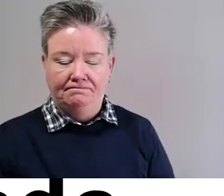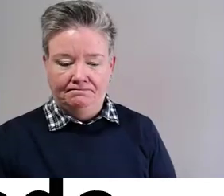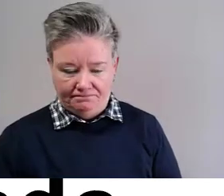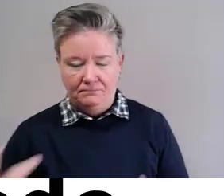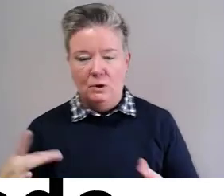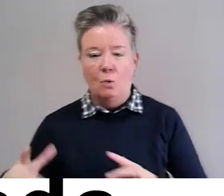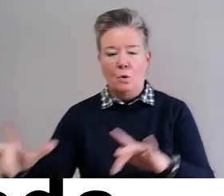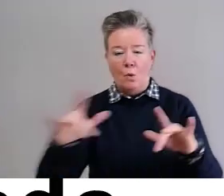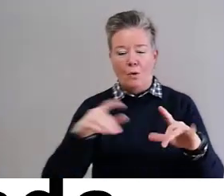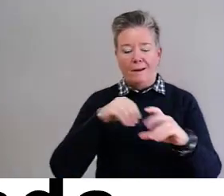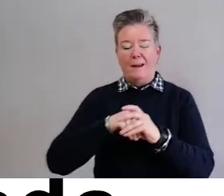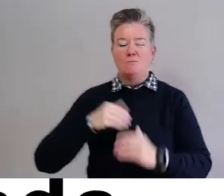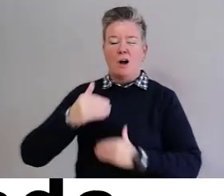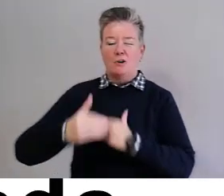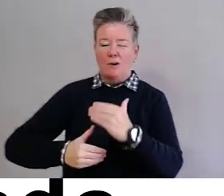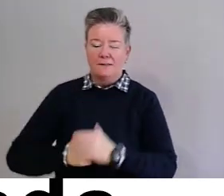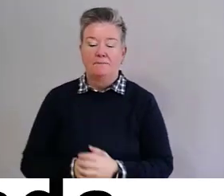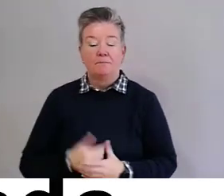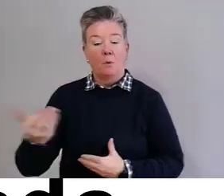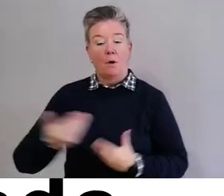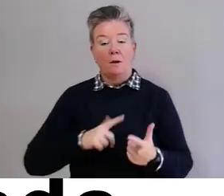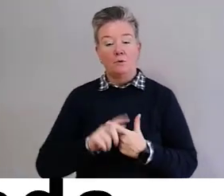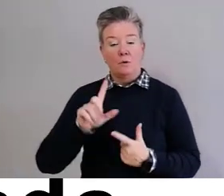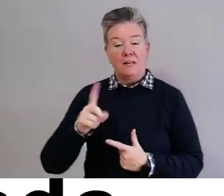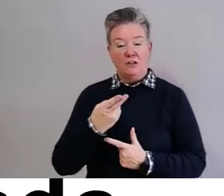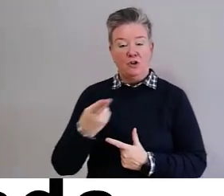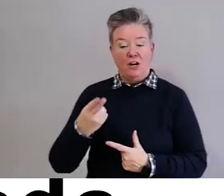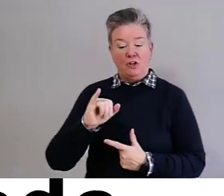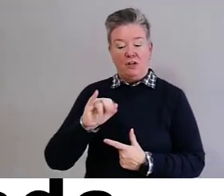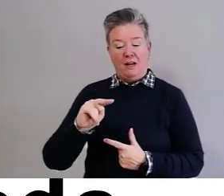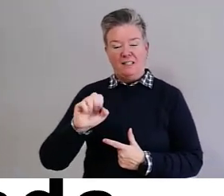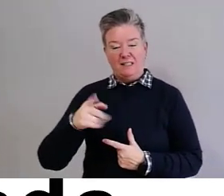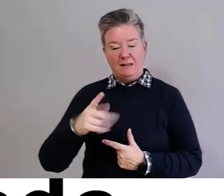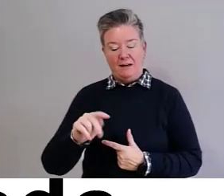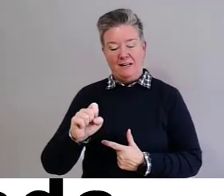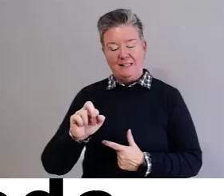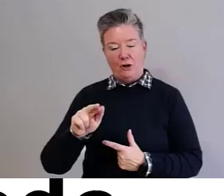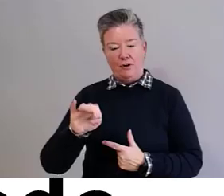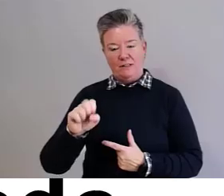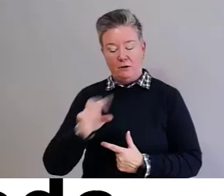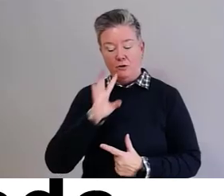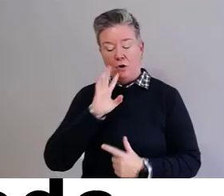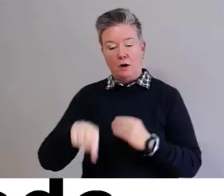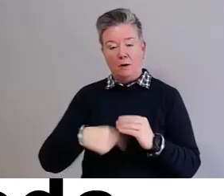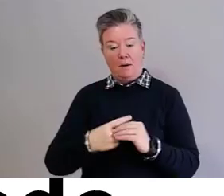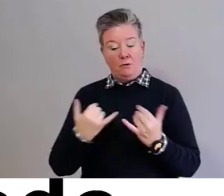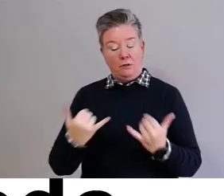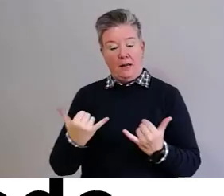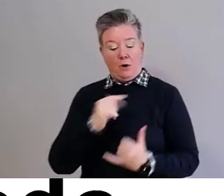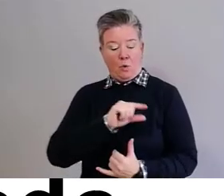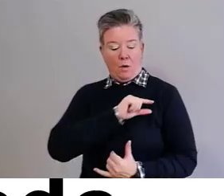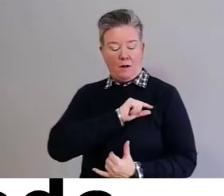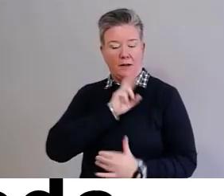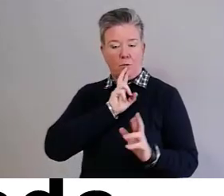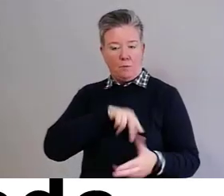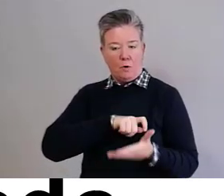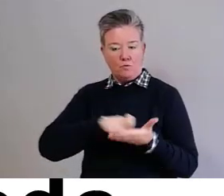KELLY DUNHAM >> Welcome to the DHH Insights series. We will be talking today about Quality Report Writing Made Practical